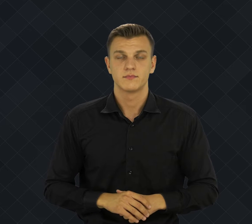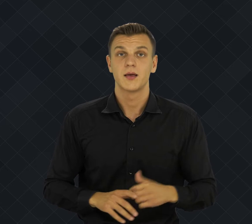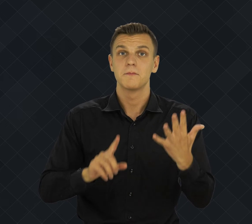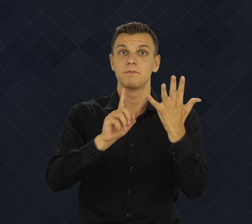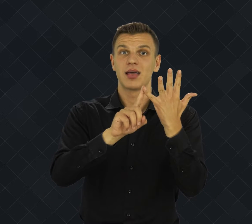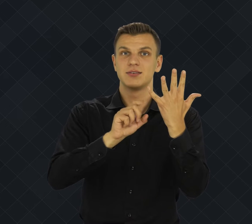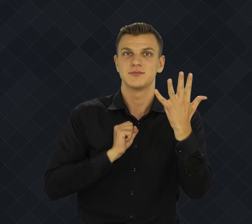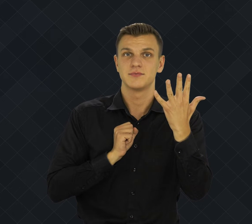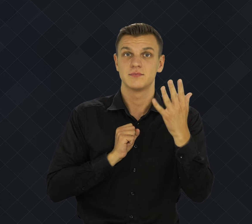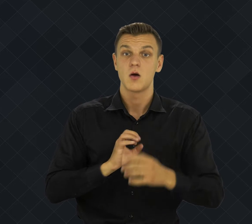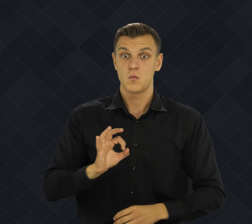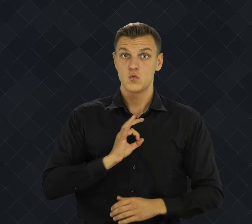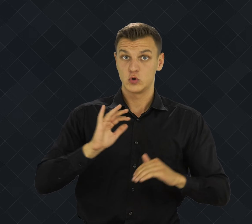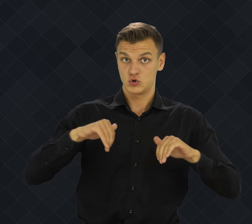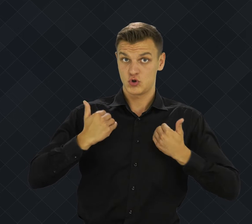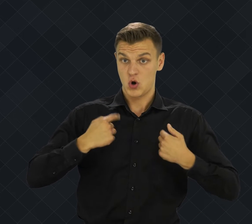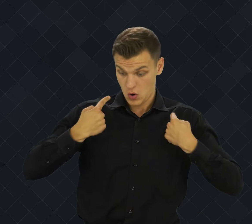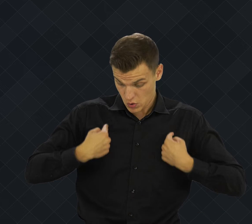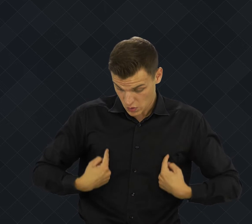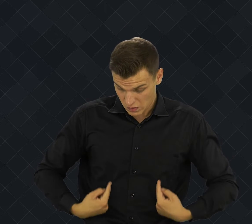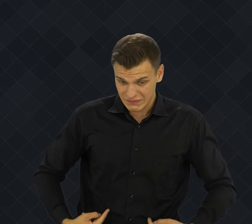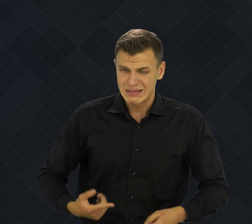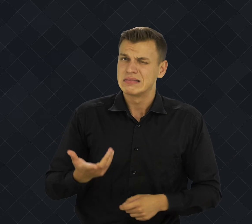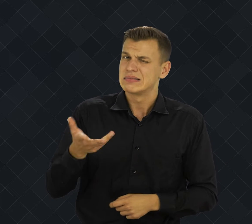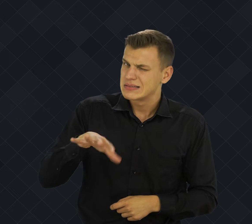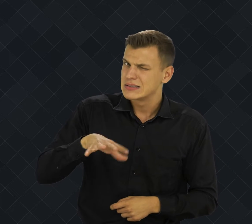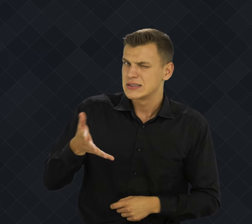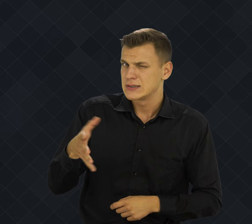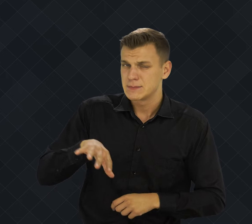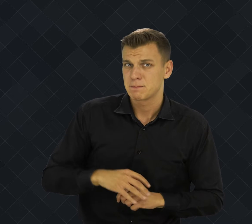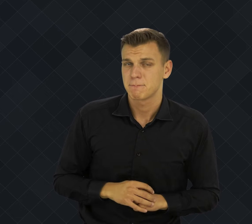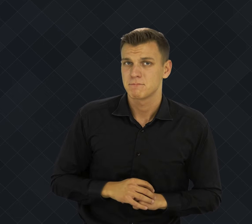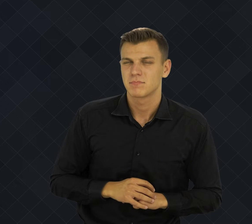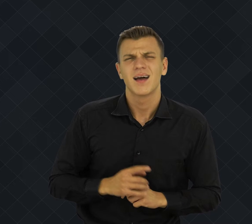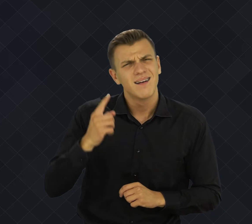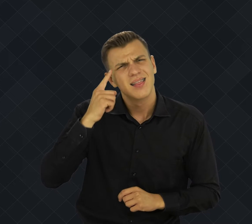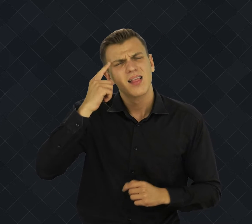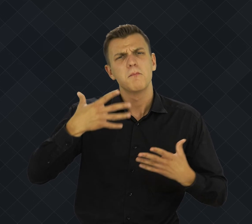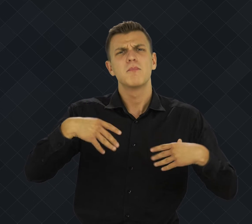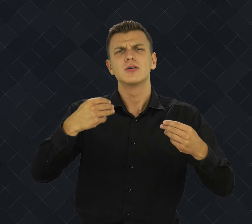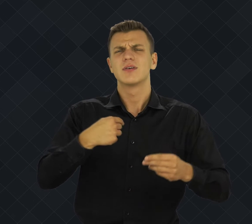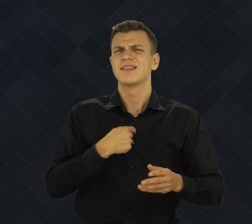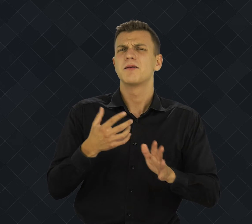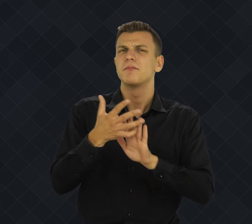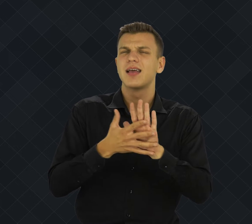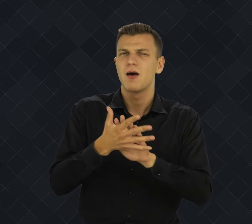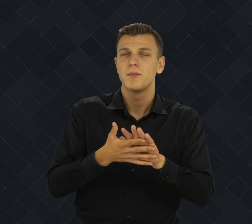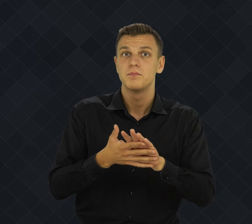For ill health. Going back to the beginning -